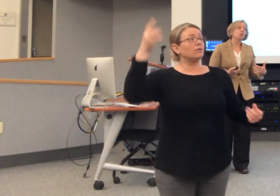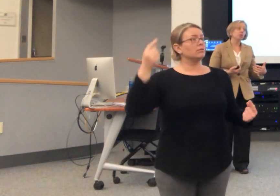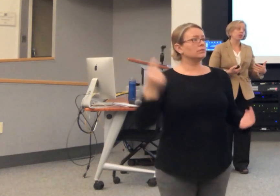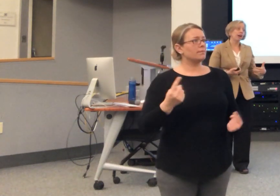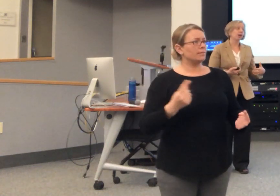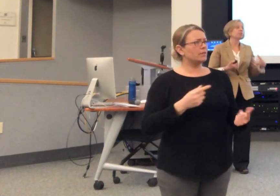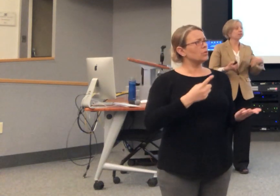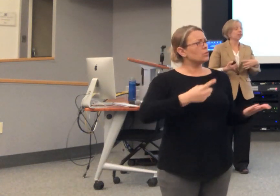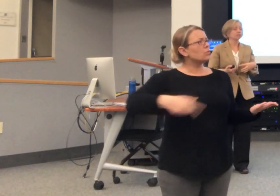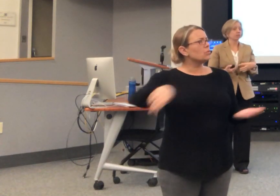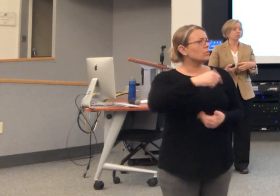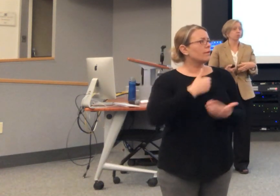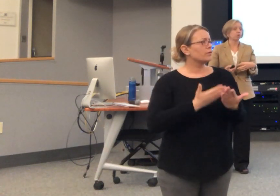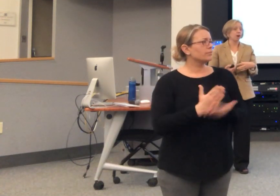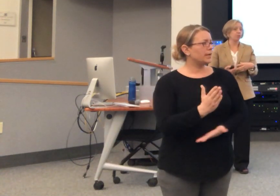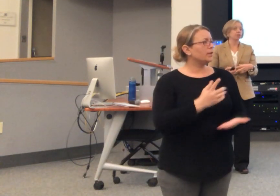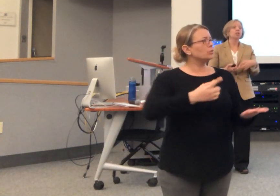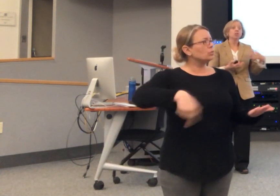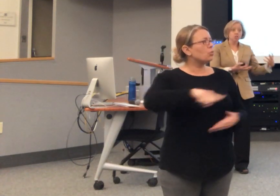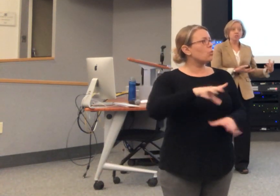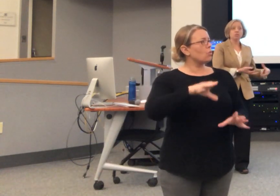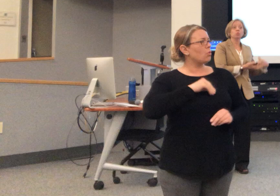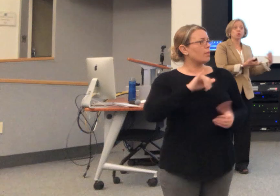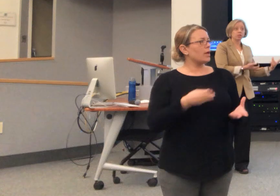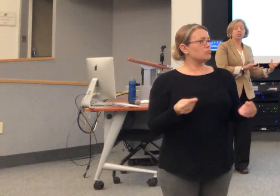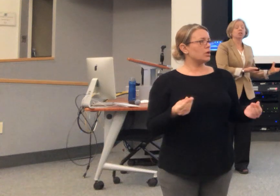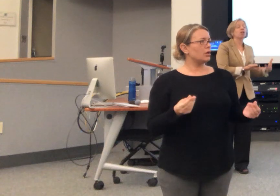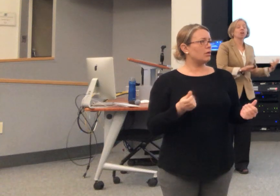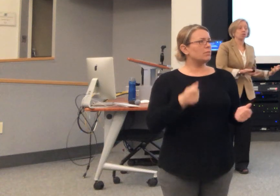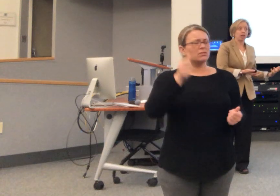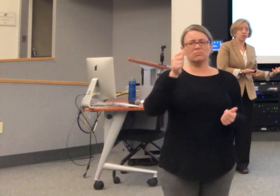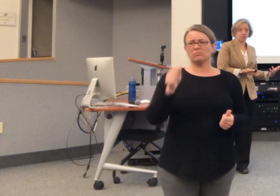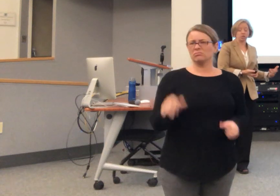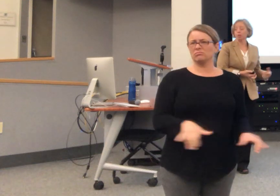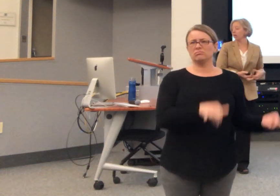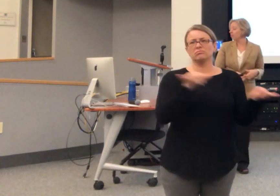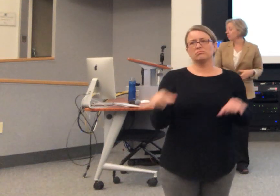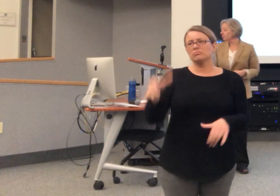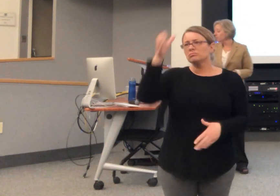and owner have in that intellectual property, just as you would in a car or a house that you bought.